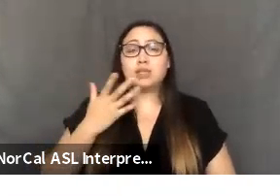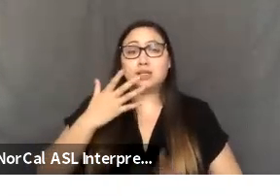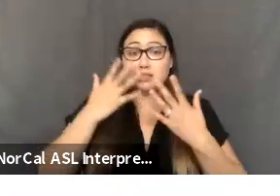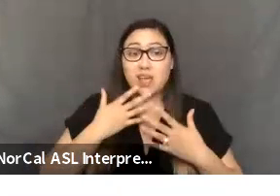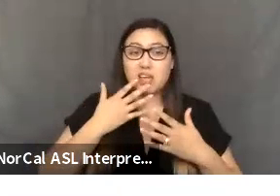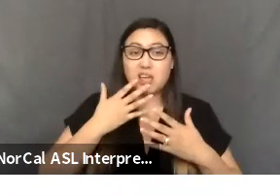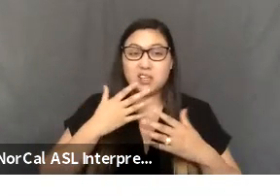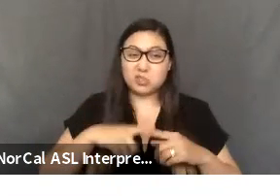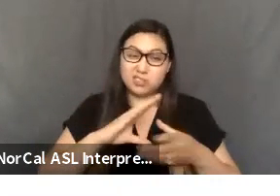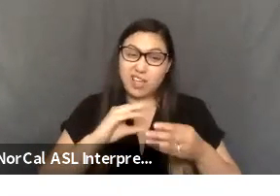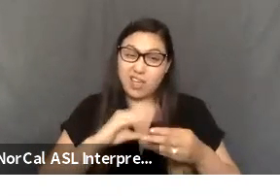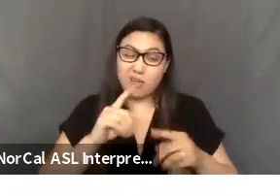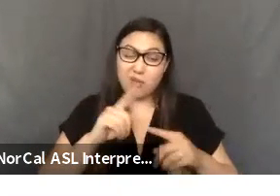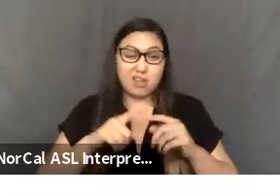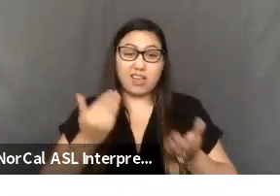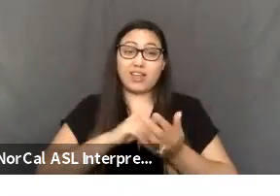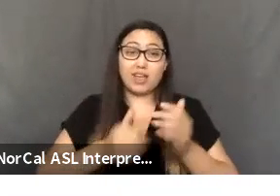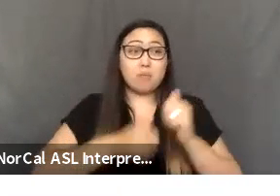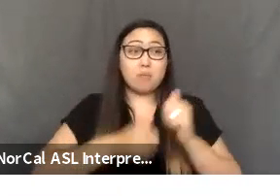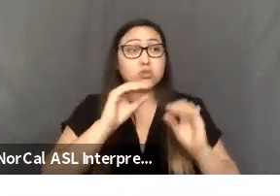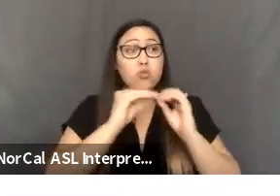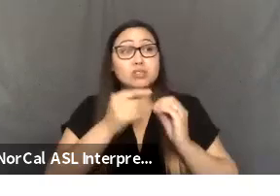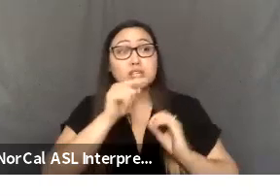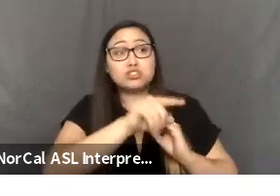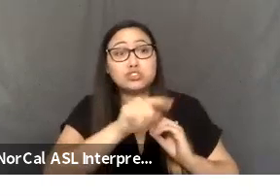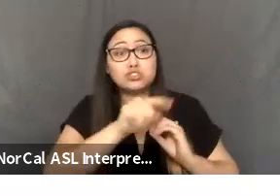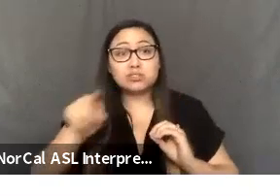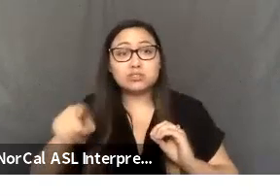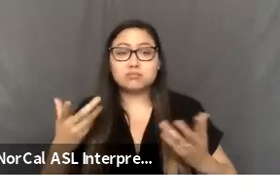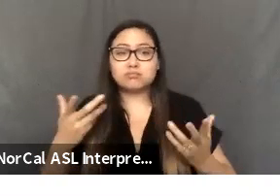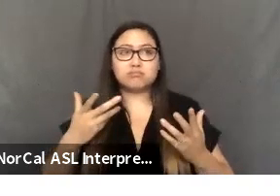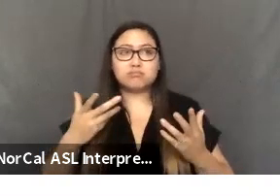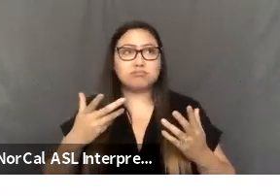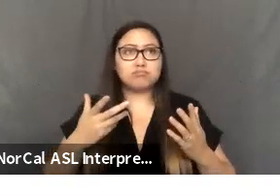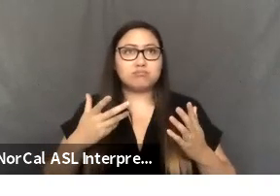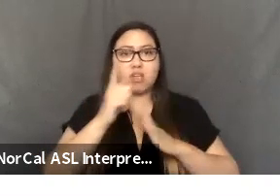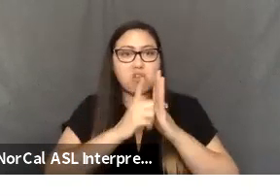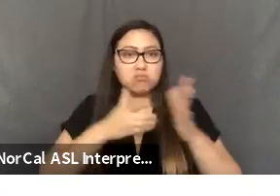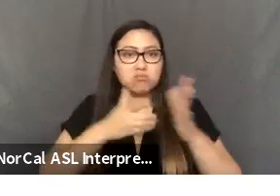again, most of the organizations we talked to, there were lawsuits or a threat of lawsuits. And,